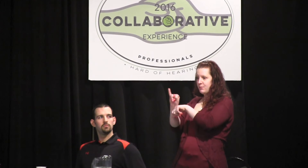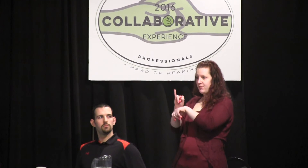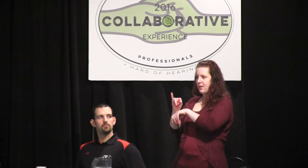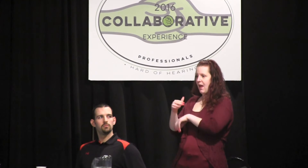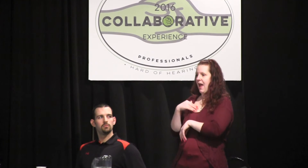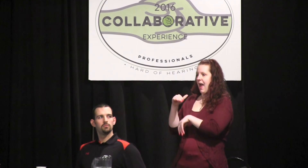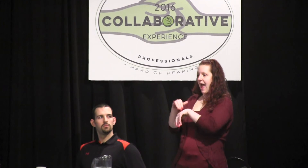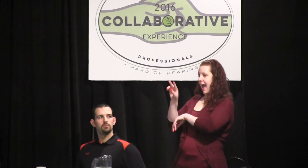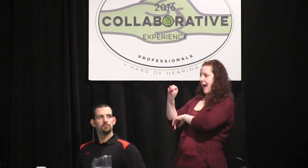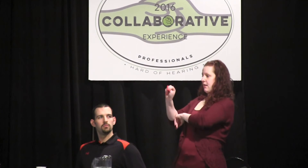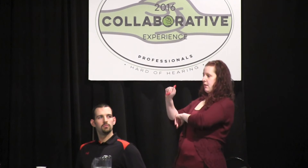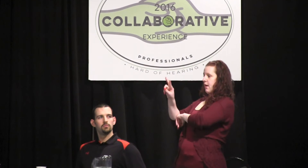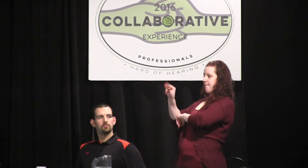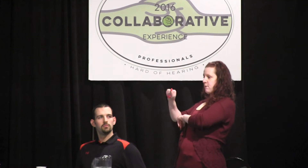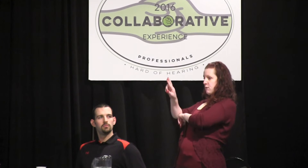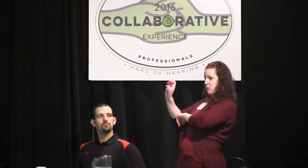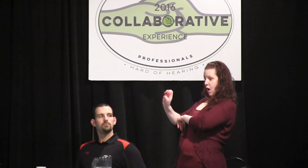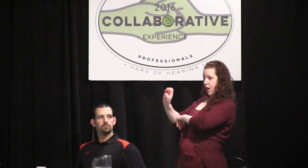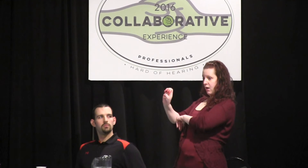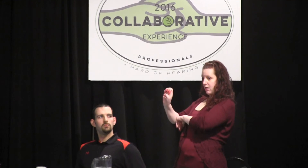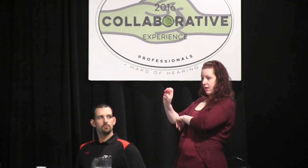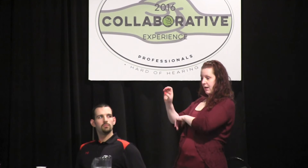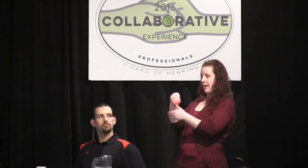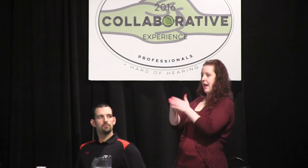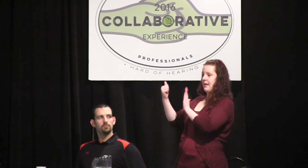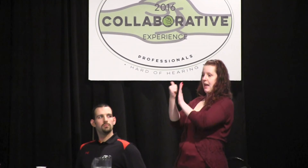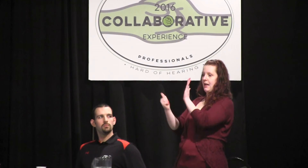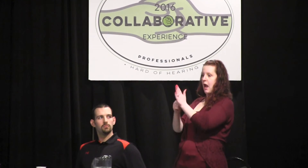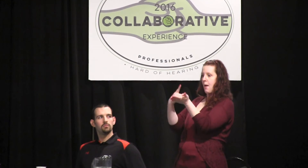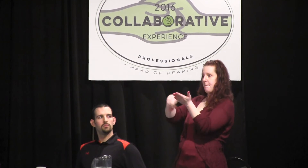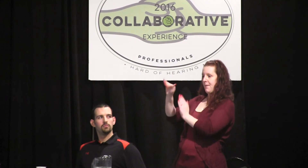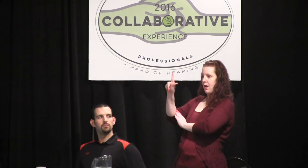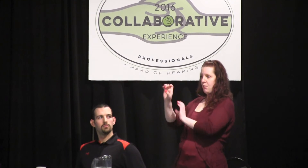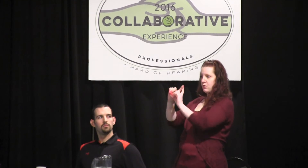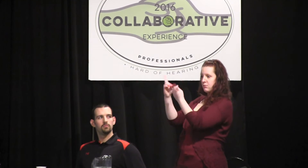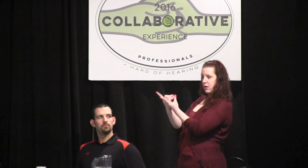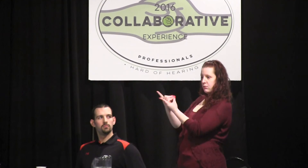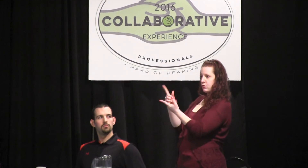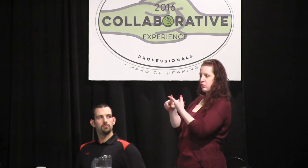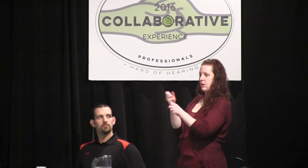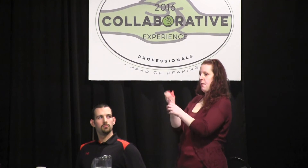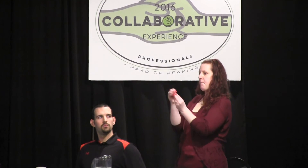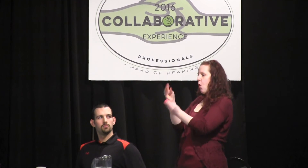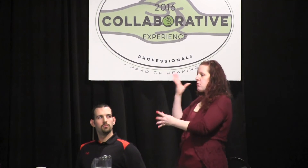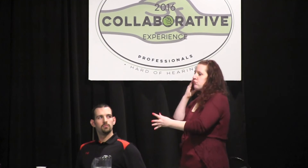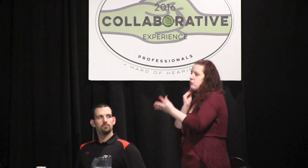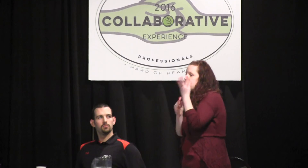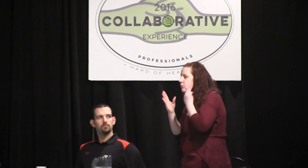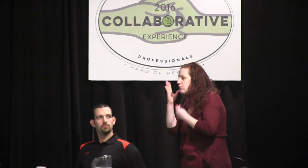I was able to get an internship at Navarre, and in their accounts payable department.